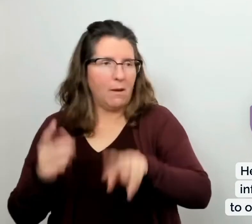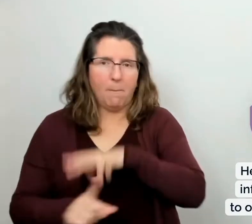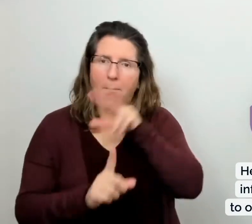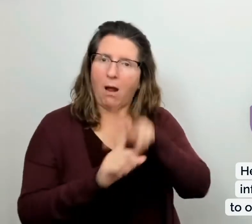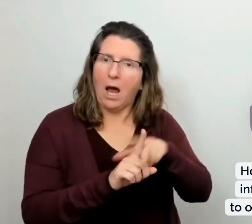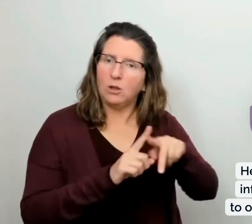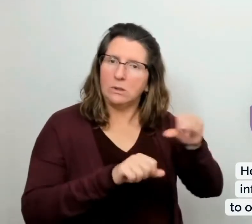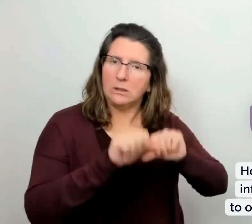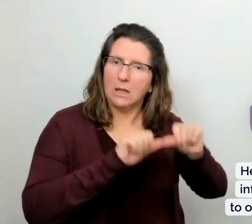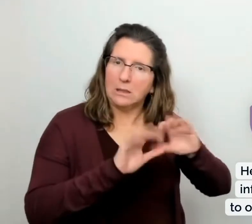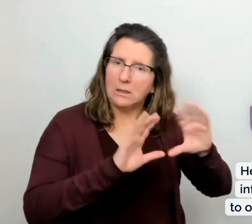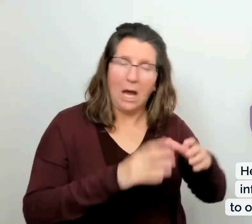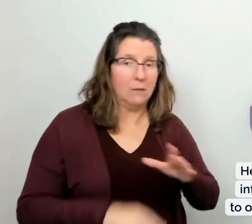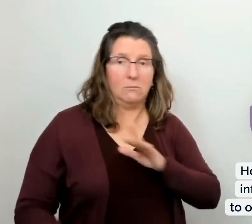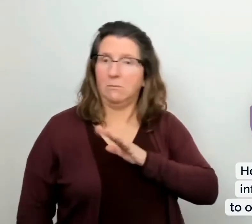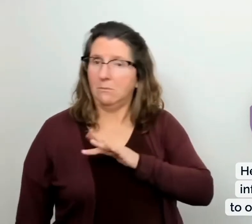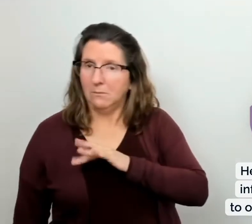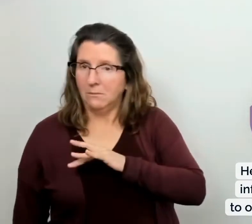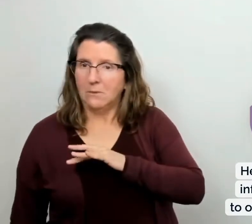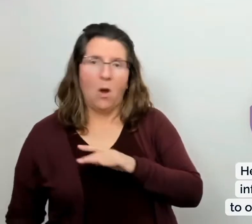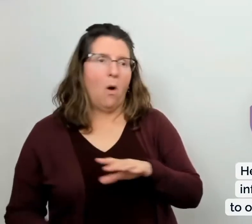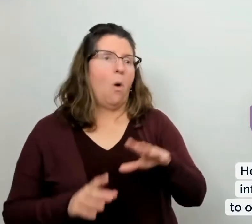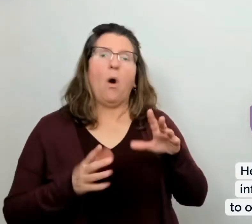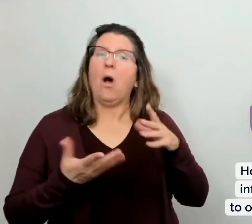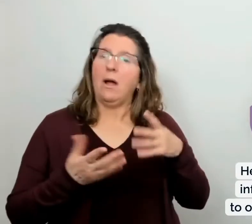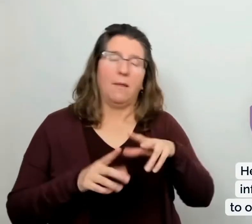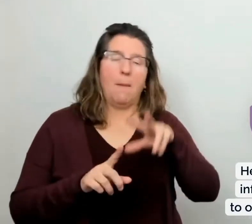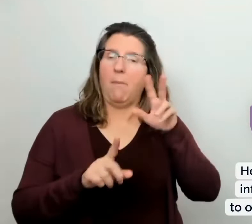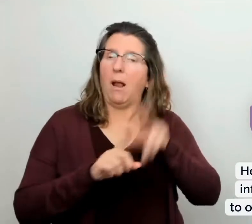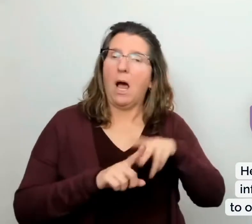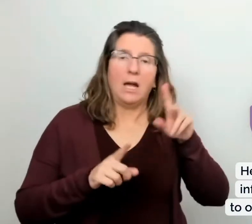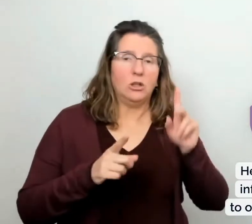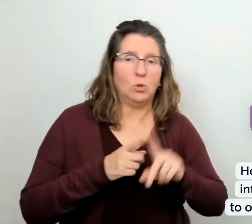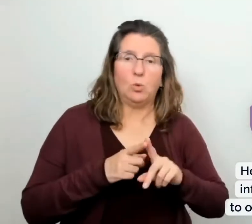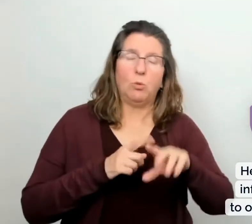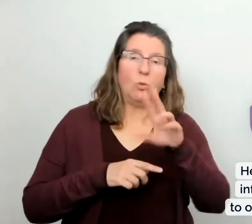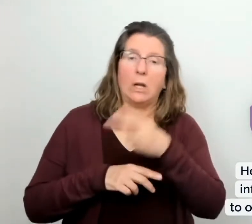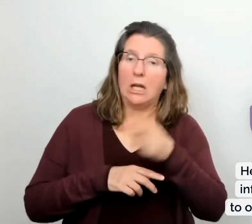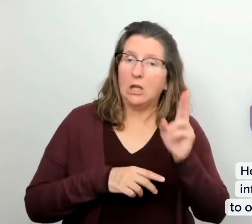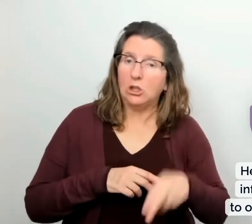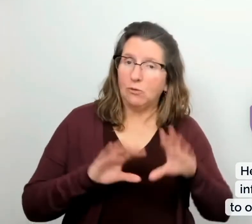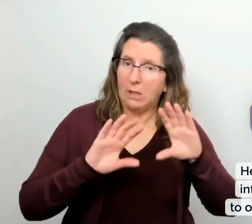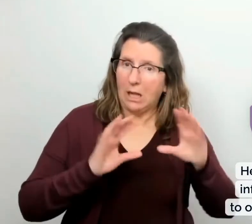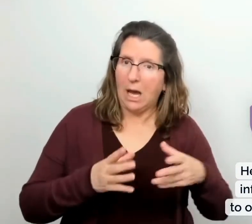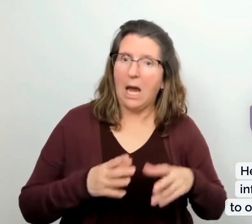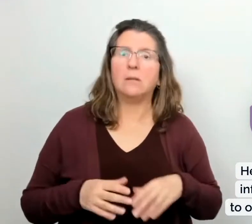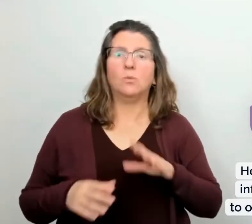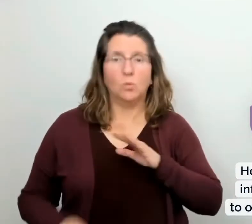They were able to apply the metaphorical device to help with understanding their science lesson, or history material.